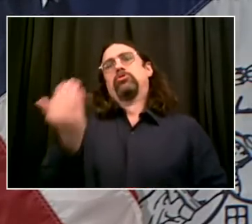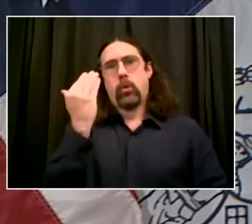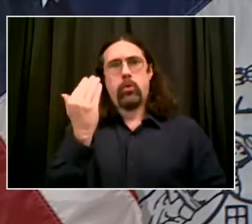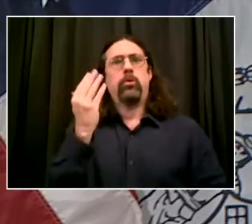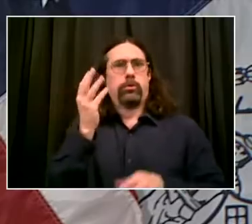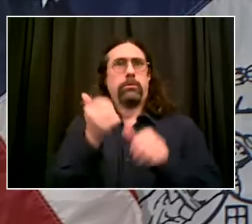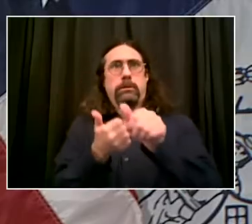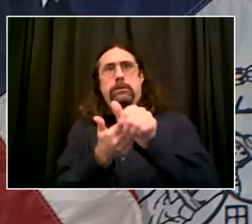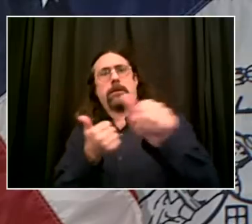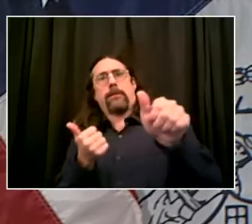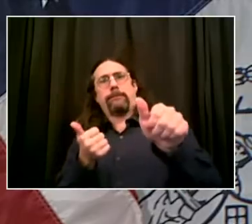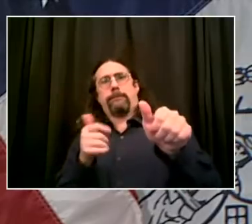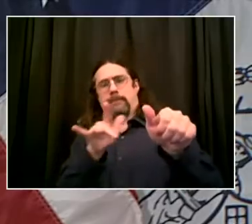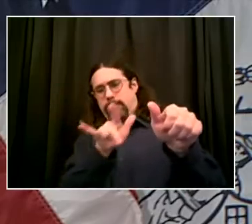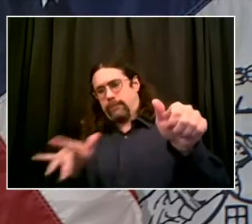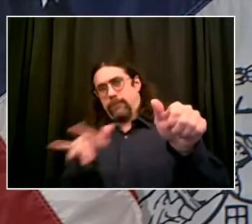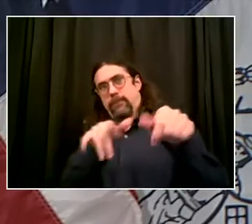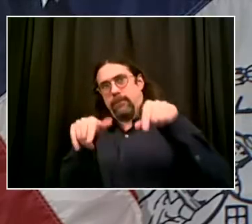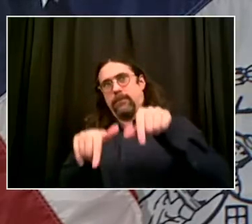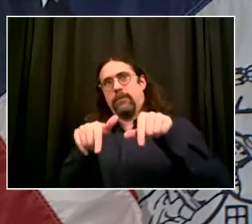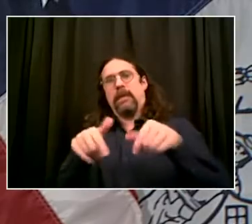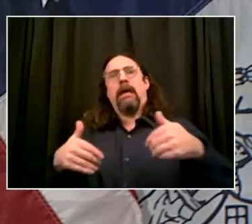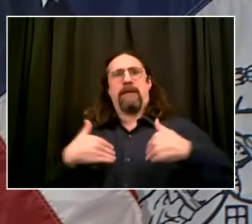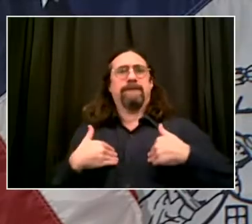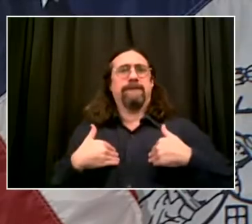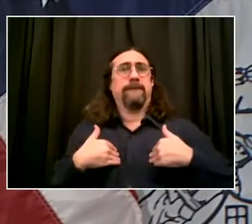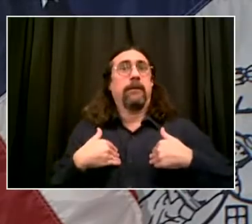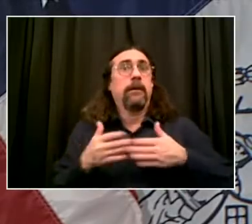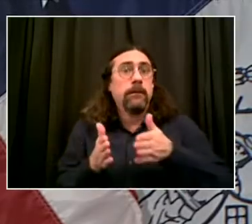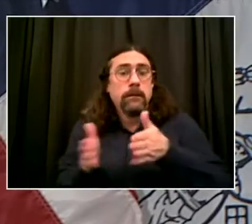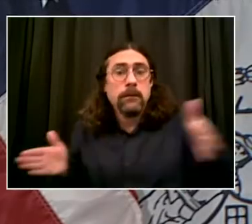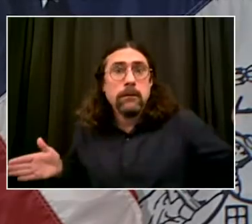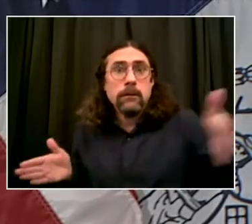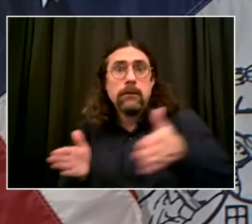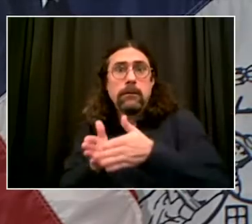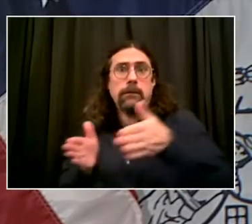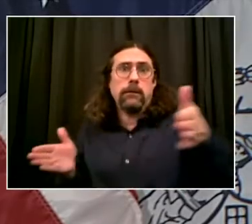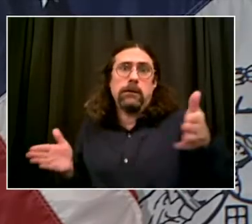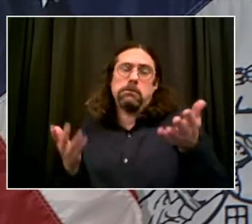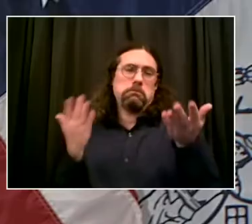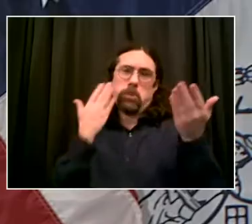IT MEANS FOR EACH CHILD, STUDYING, KEEP